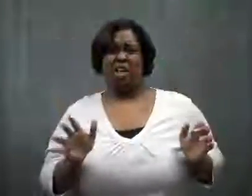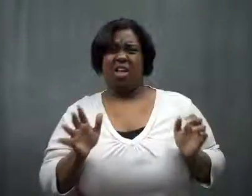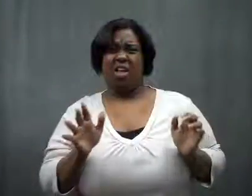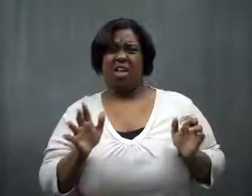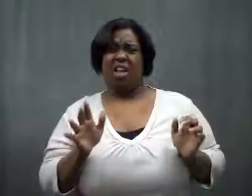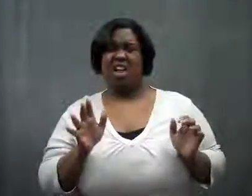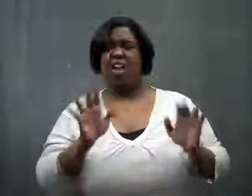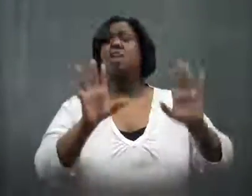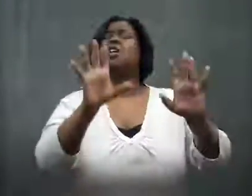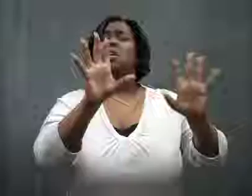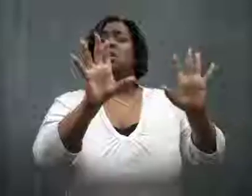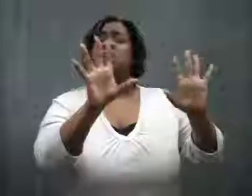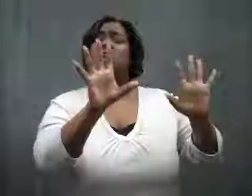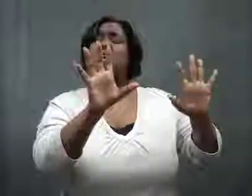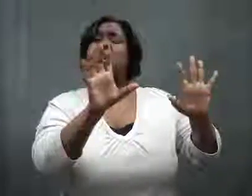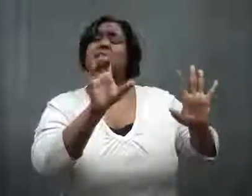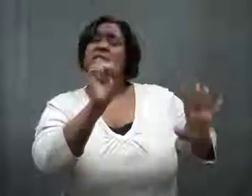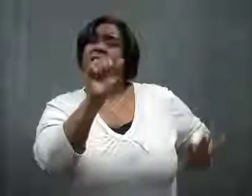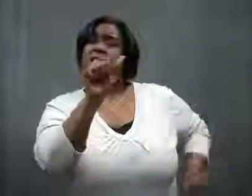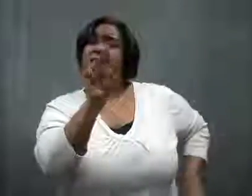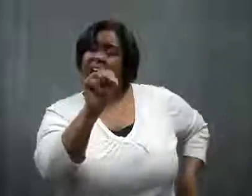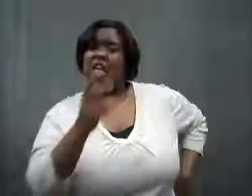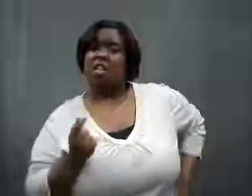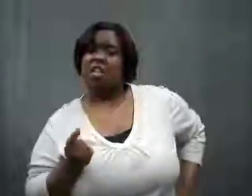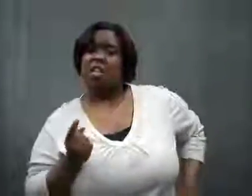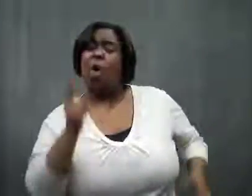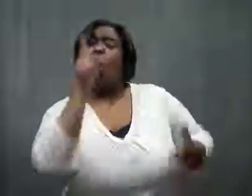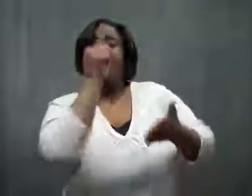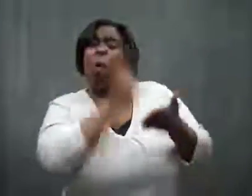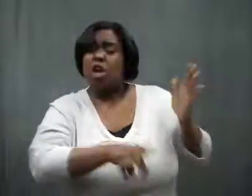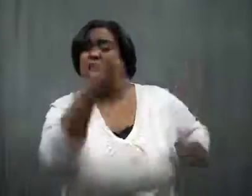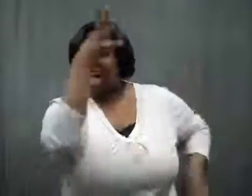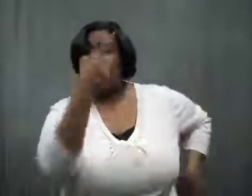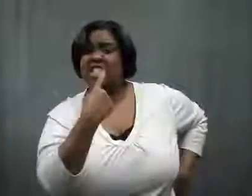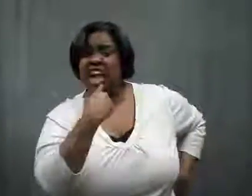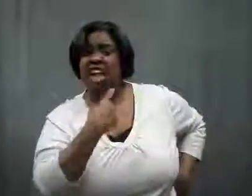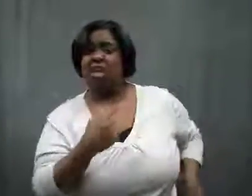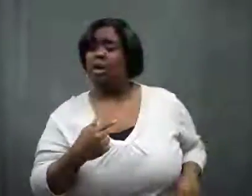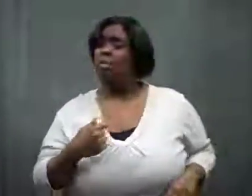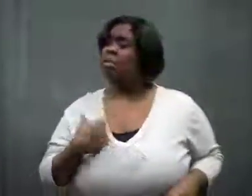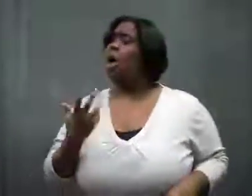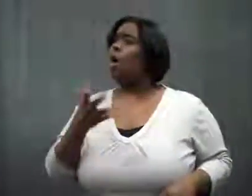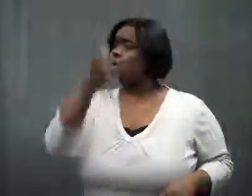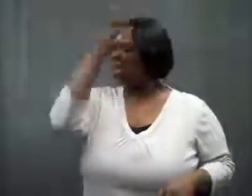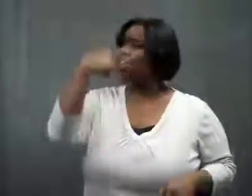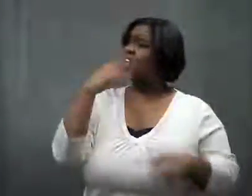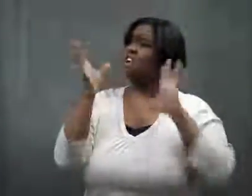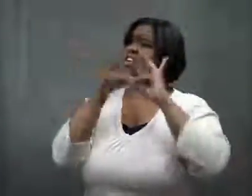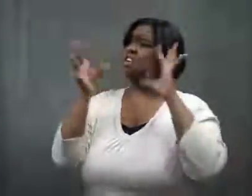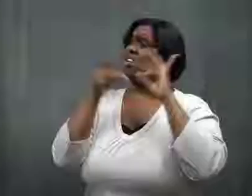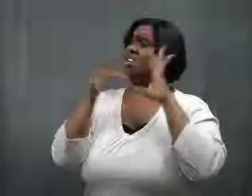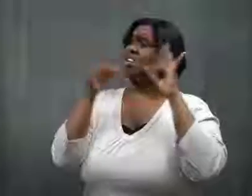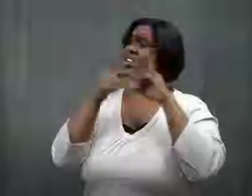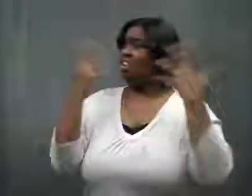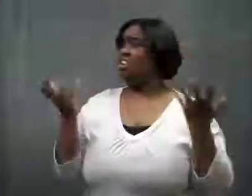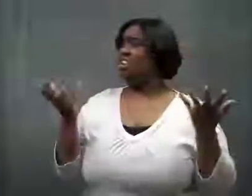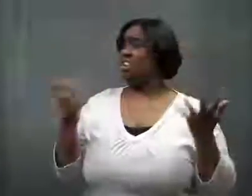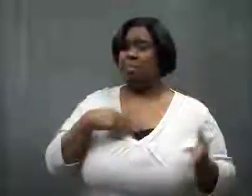San! What did your dad say?" Then I'd tell her what he said.